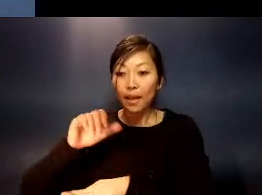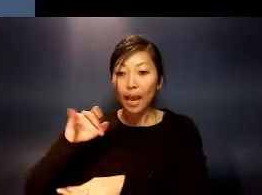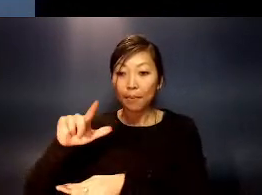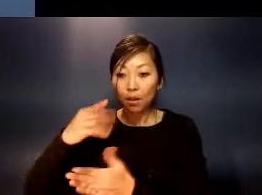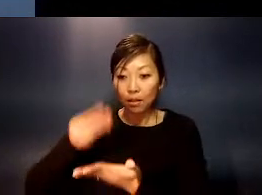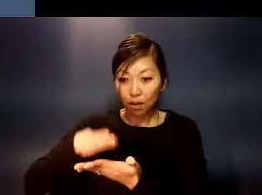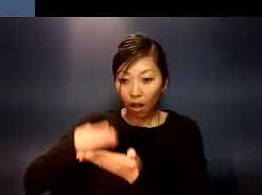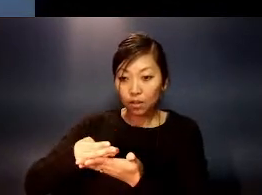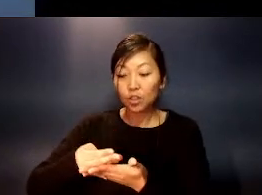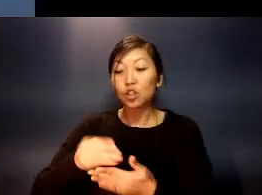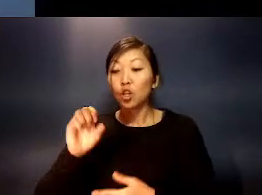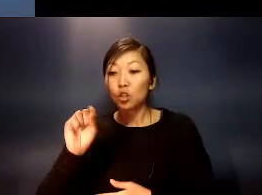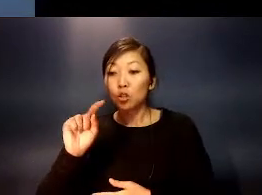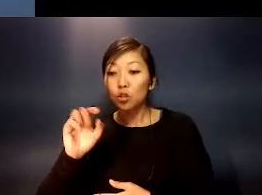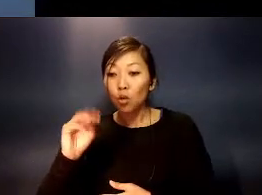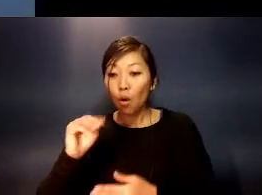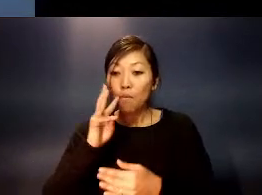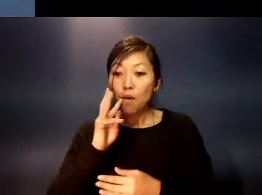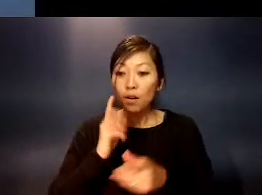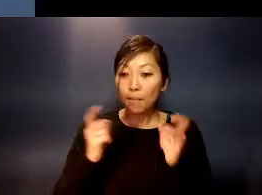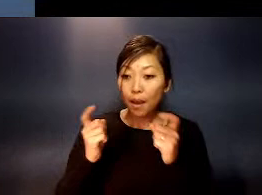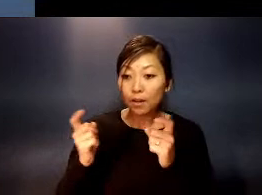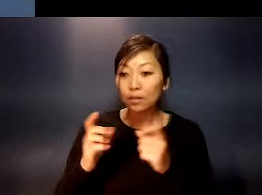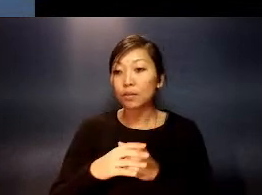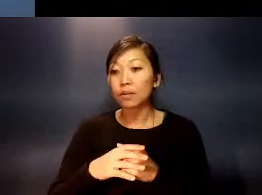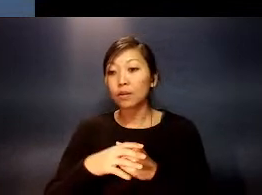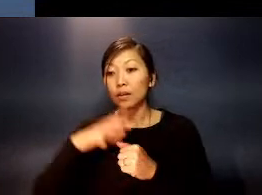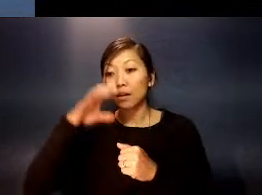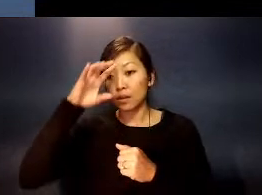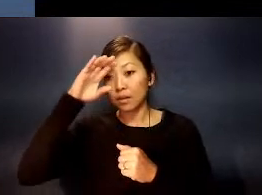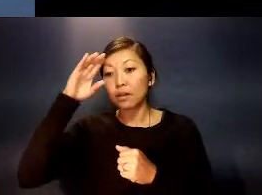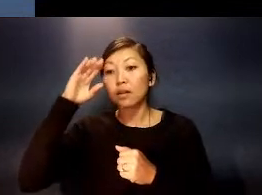TO MAKE SURE THAT THESE MASSIVE INVESTMENTS IN OUR COMMUNITY ARE DONE IN ALIGNMENT WITH OUR CITY'S VALUES.